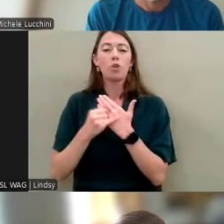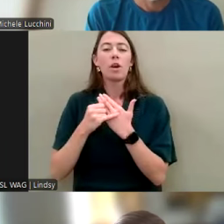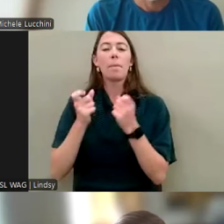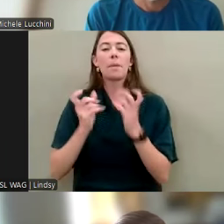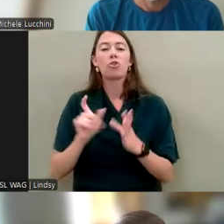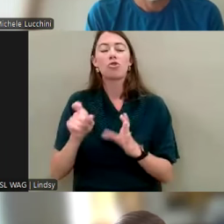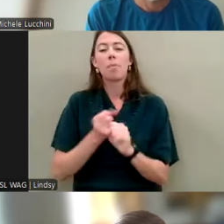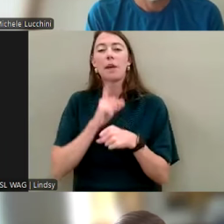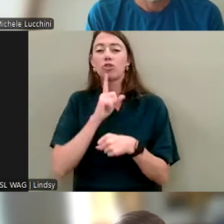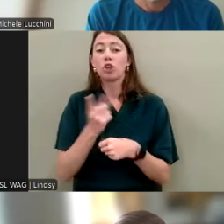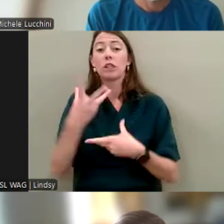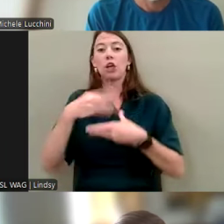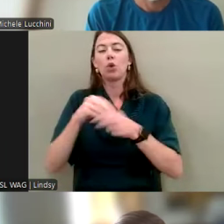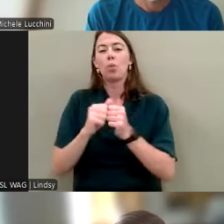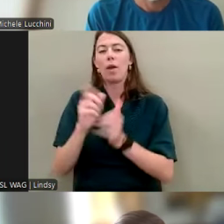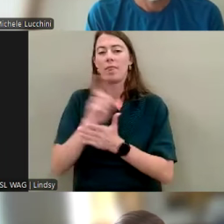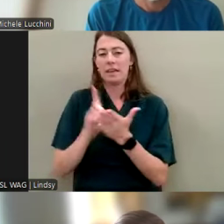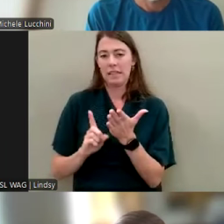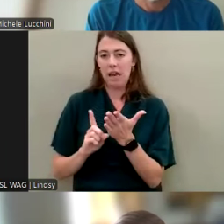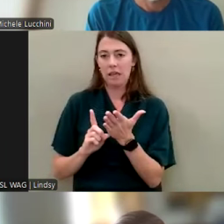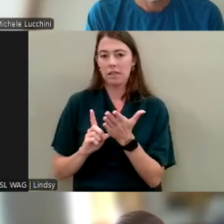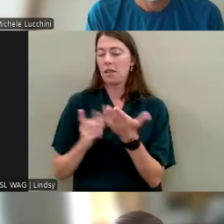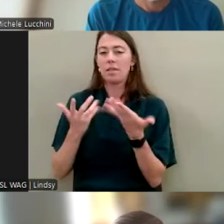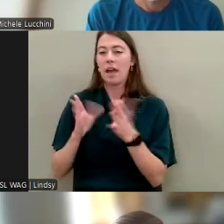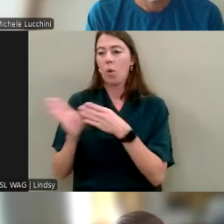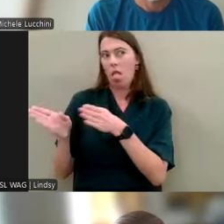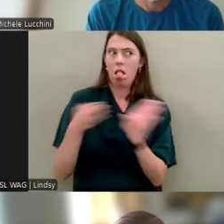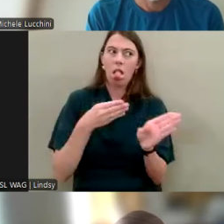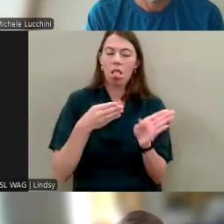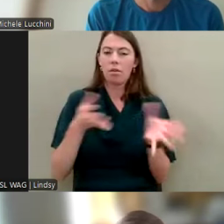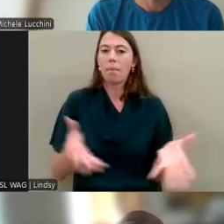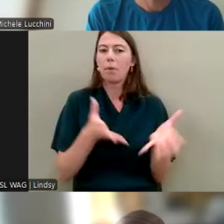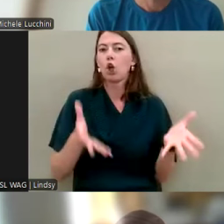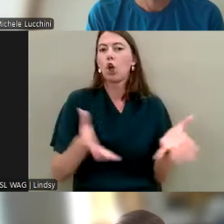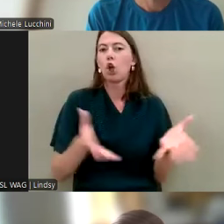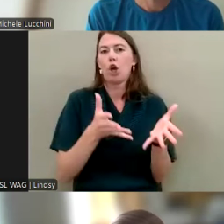push the design in a way that's not accessible, to really start to highlight those things so that you